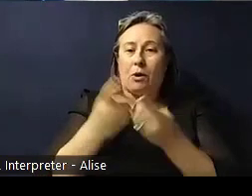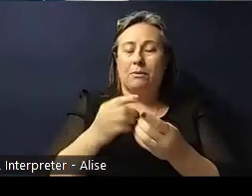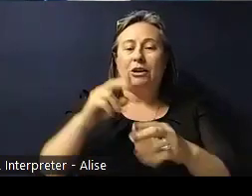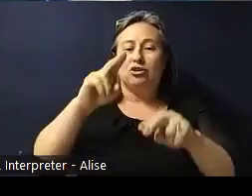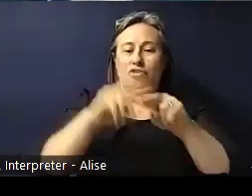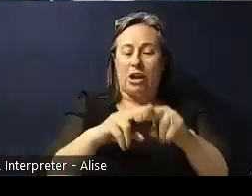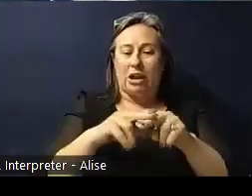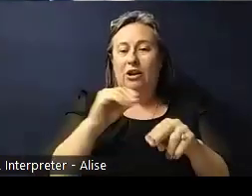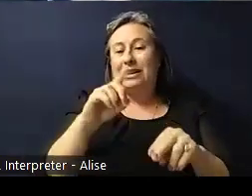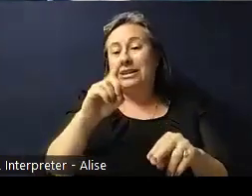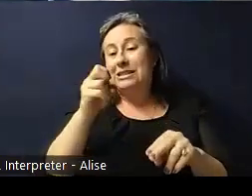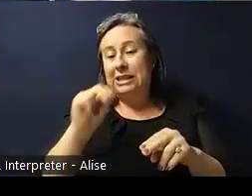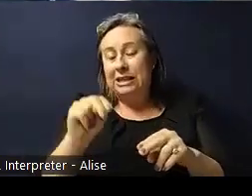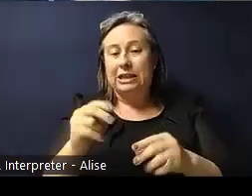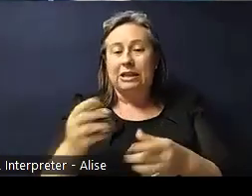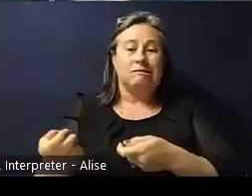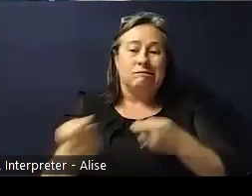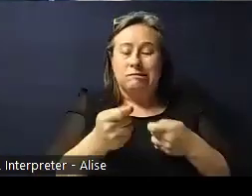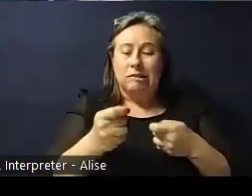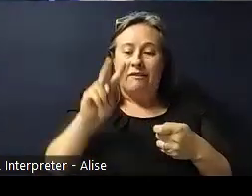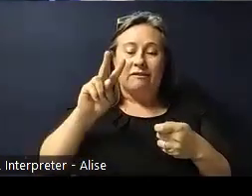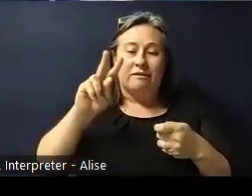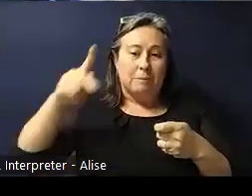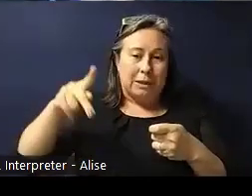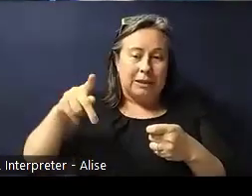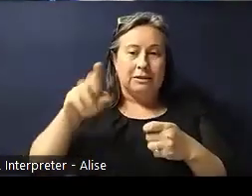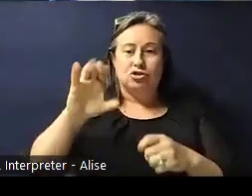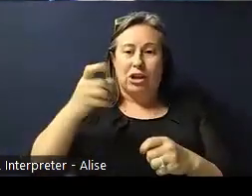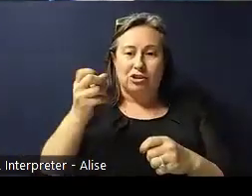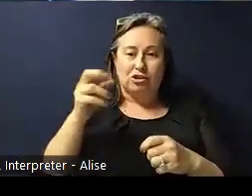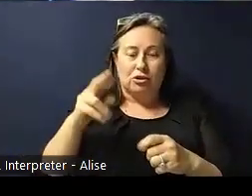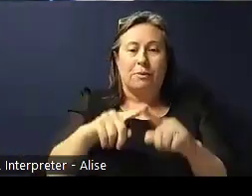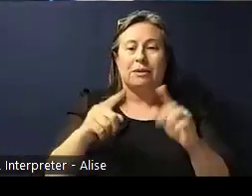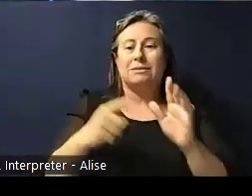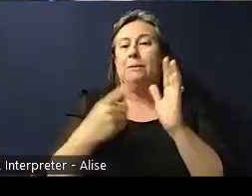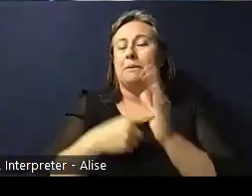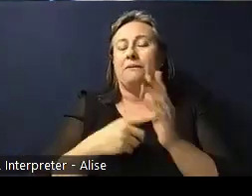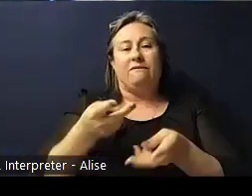Eventually we bring in a vice chancellor, but there are times it is very difficult